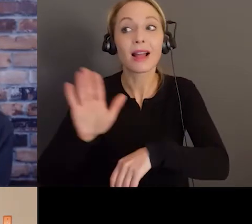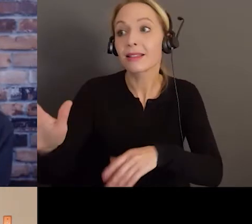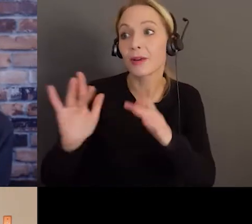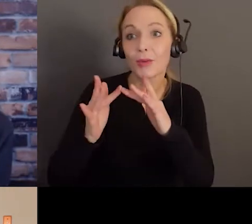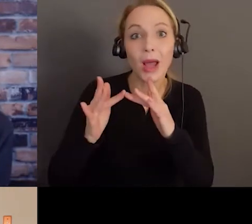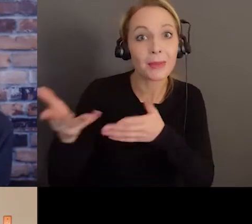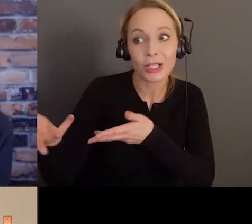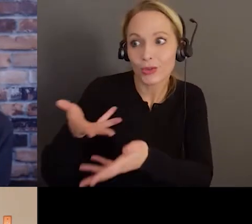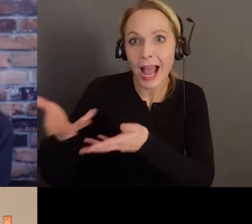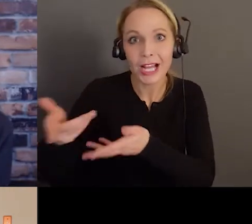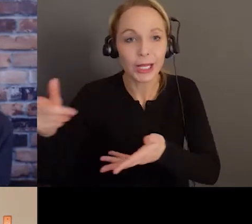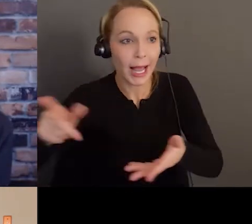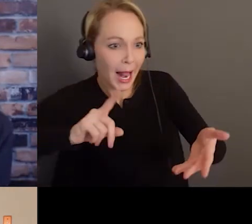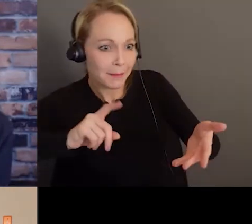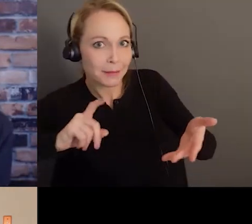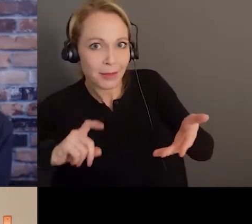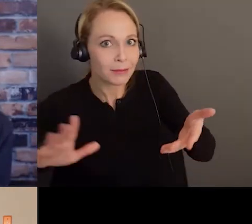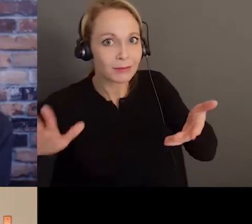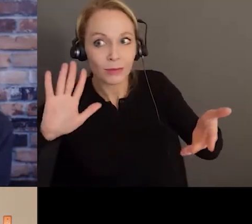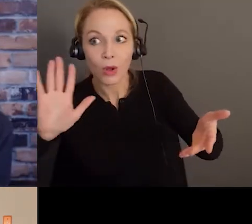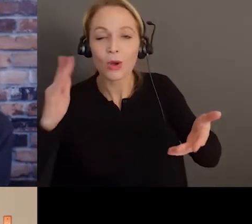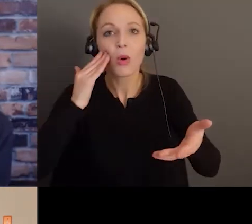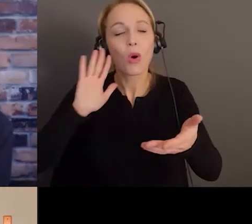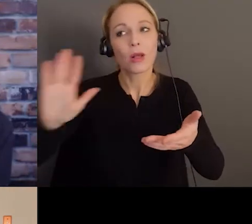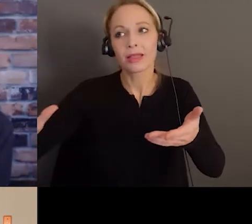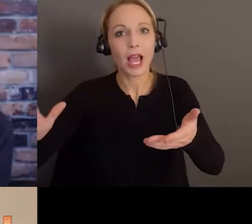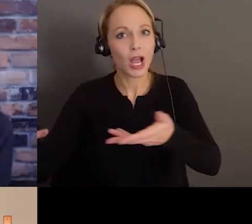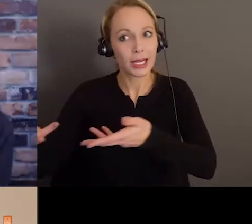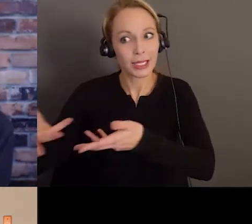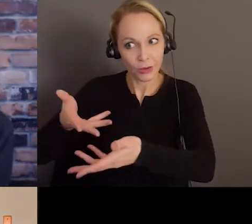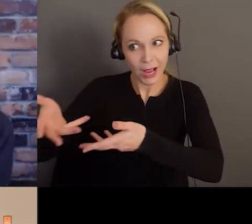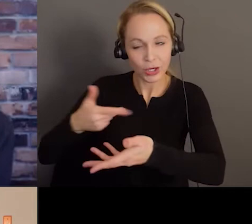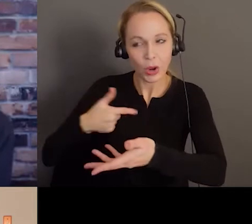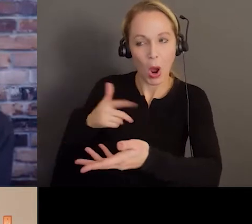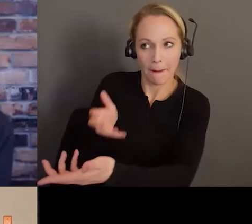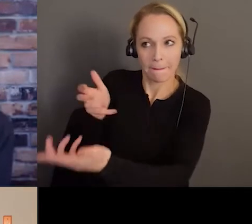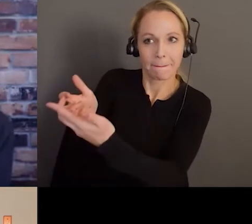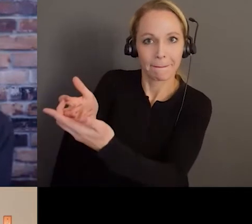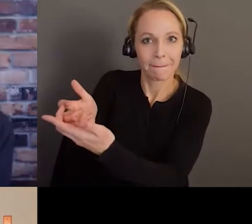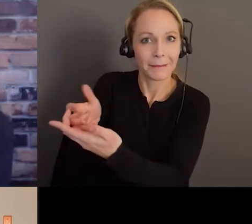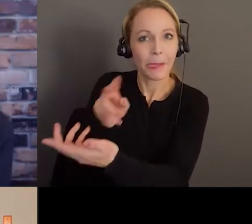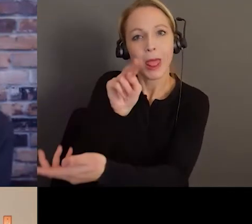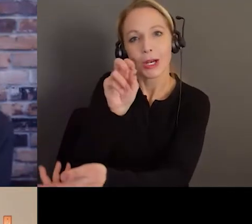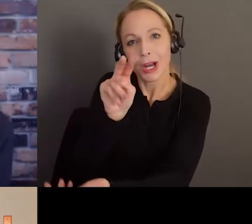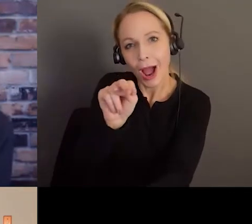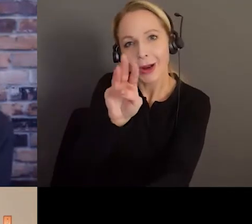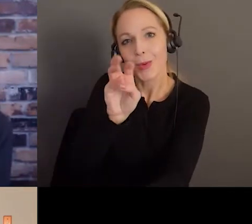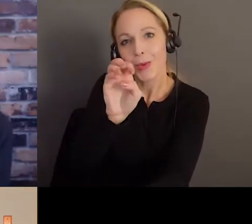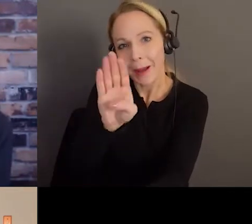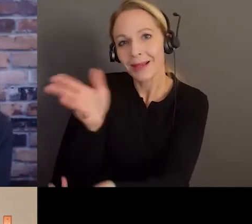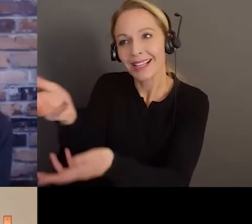ON THE WEB INTERACTIONS WE WANT TO CUSTOMIZE THE